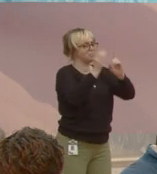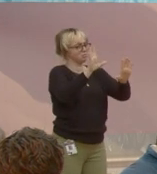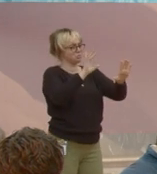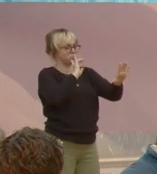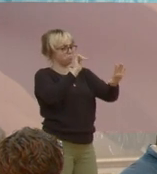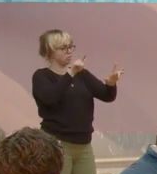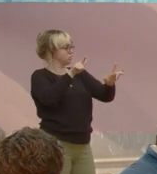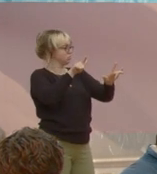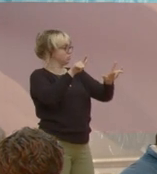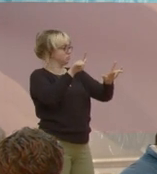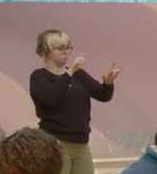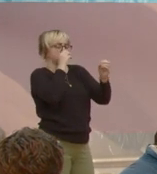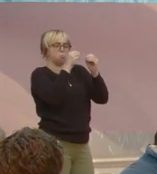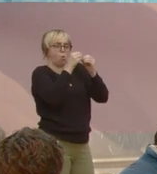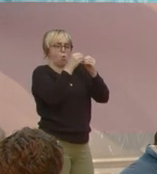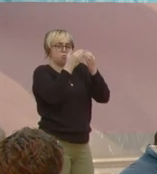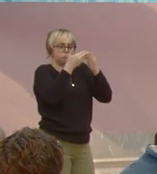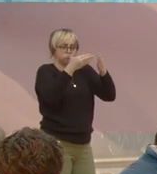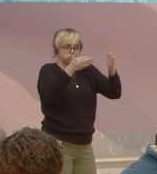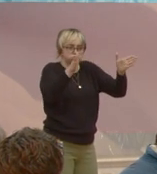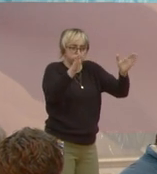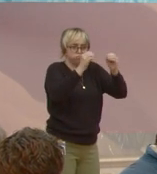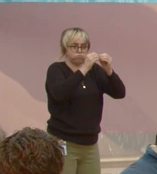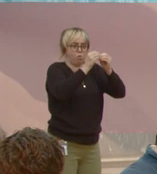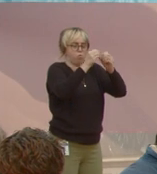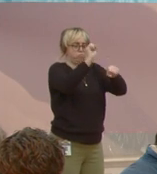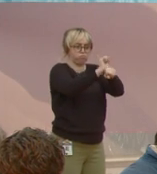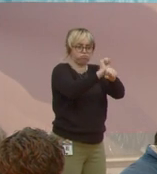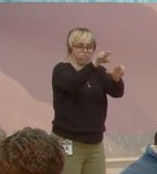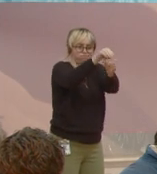expand the word. And it's still your word. So I, I might